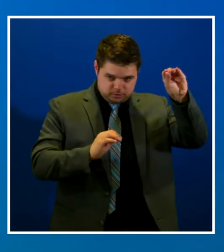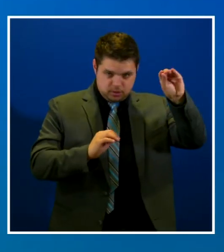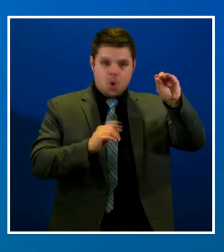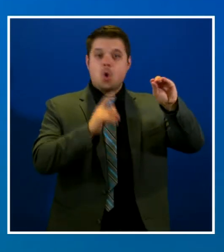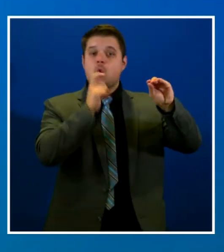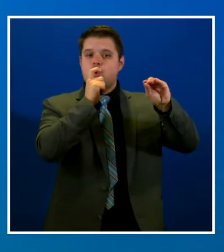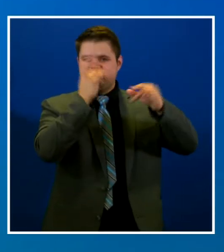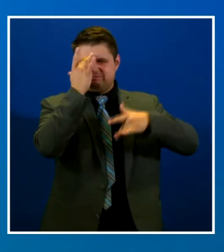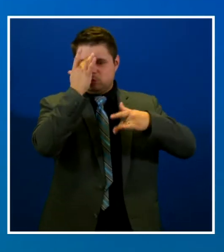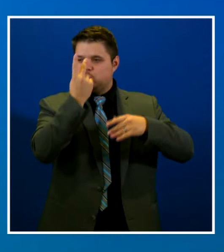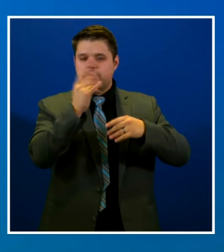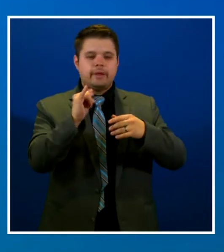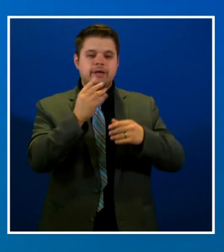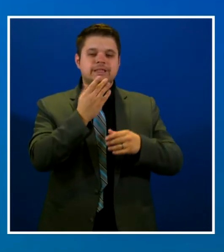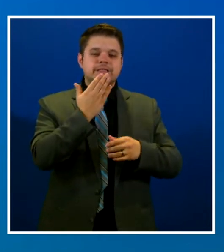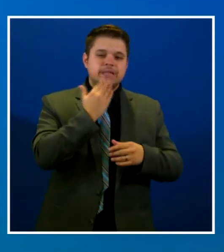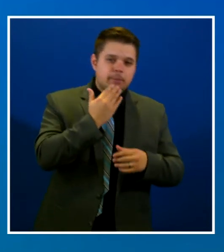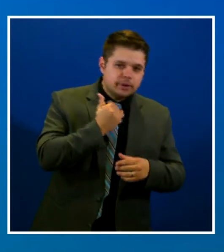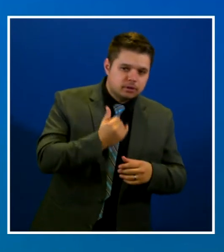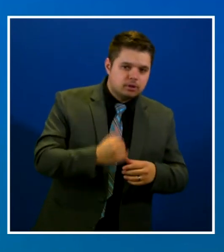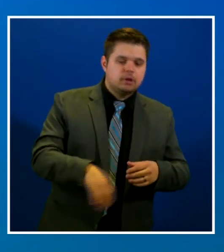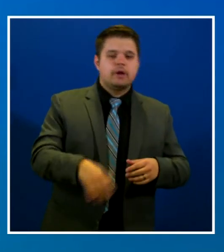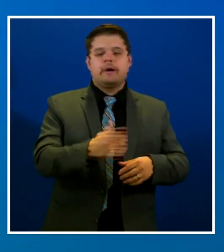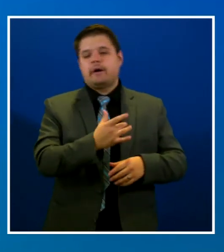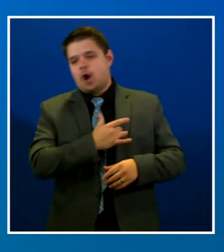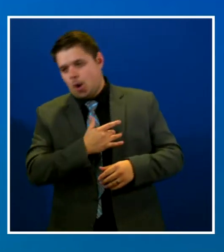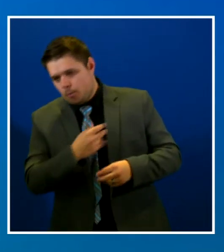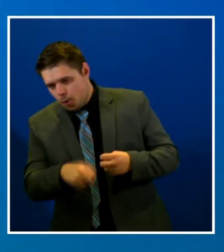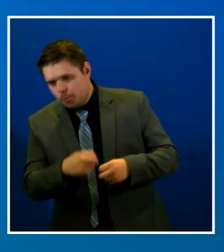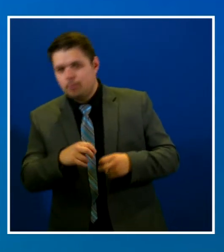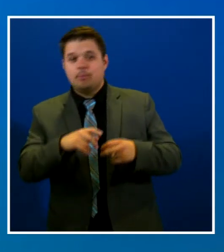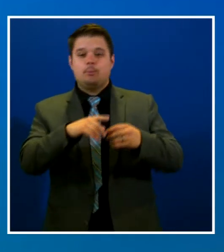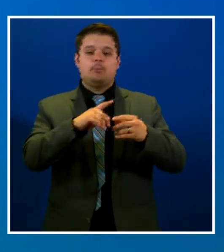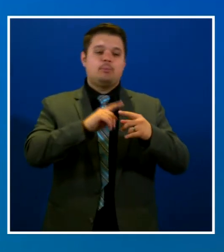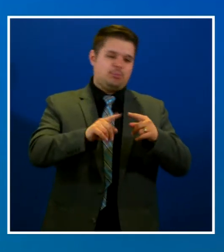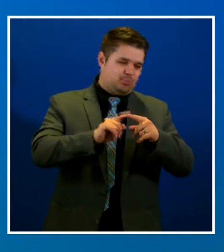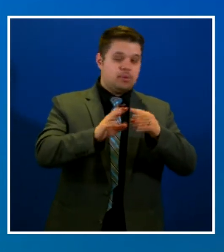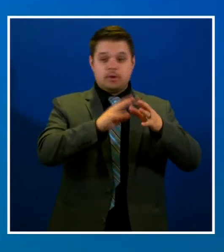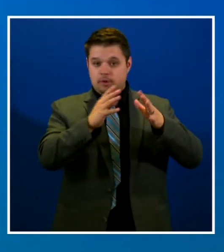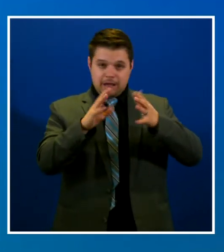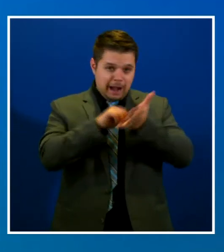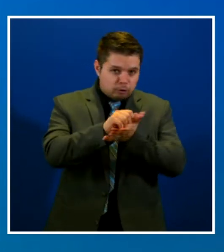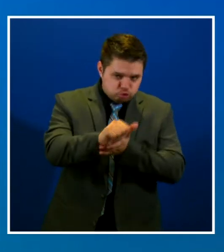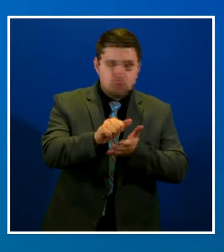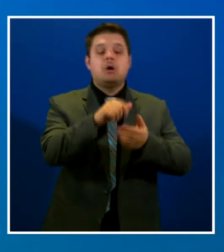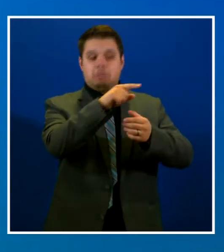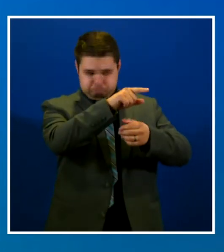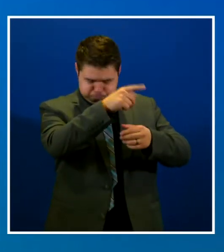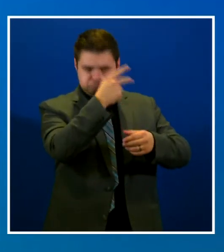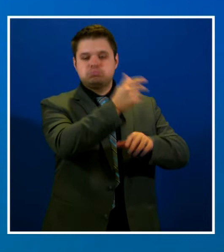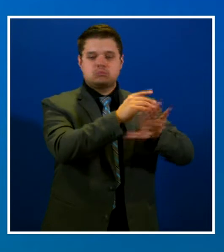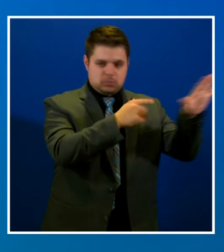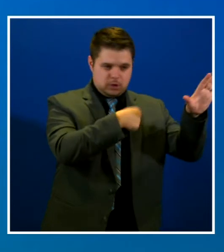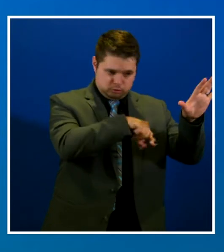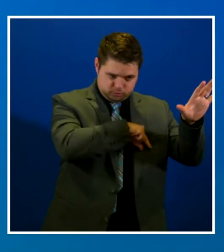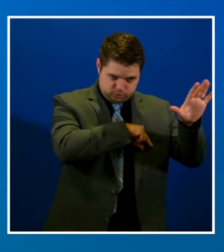co-morbidity and April 26 those with what co-morbidity, living